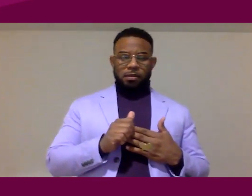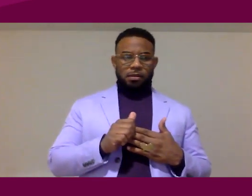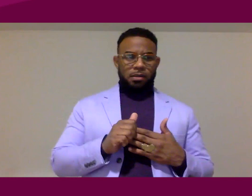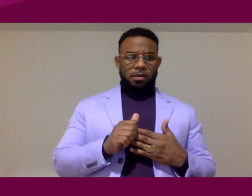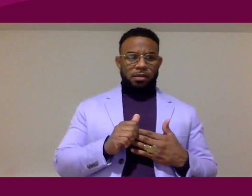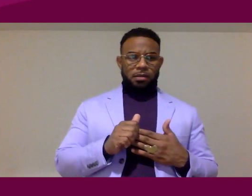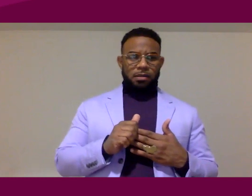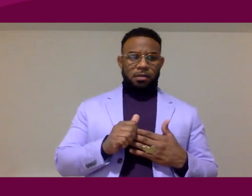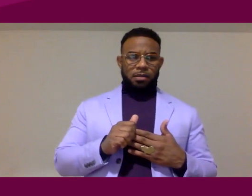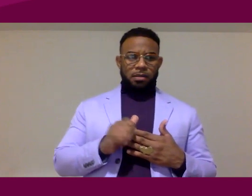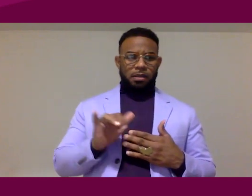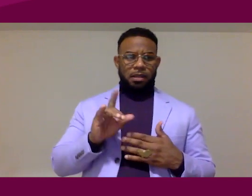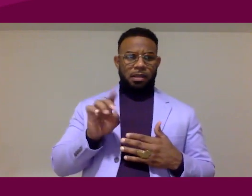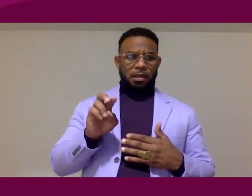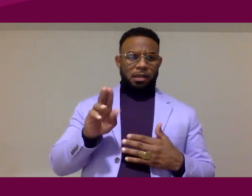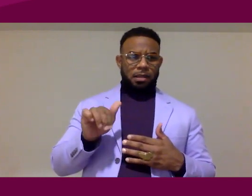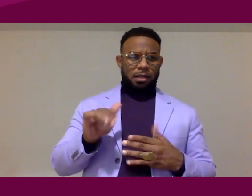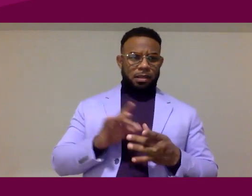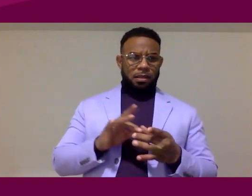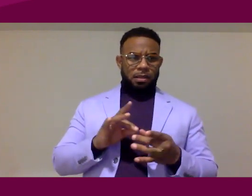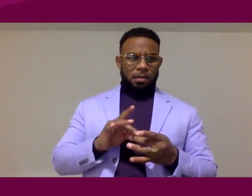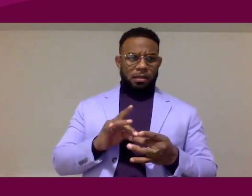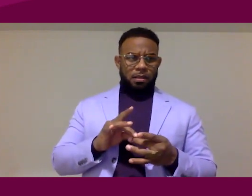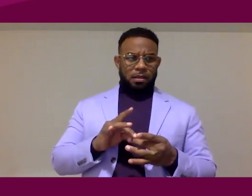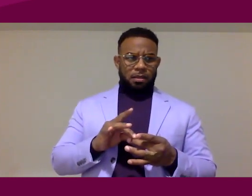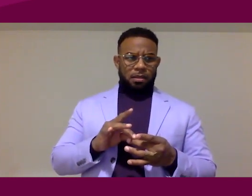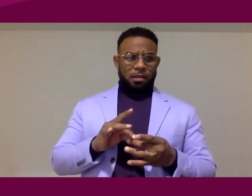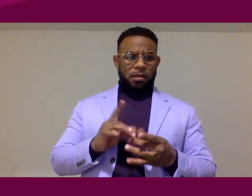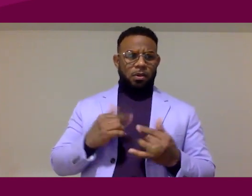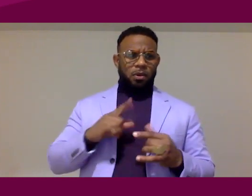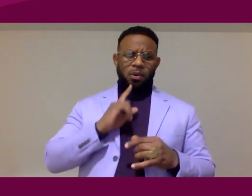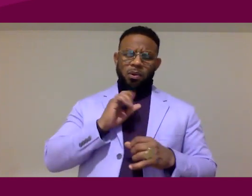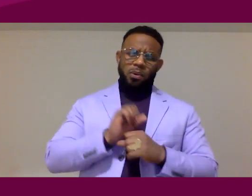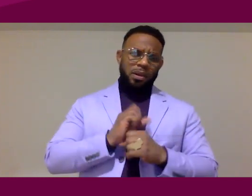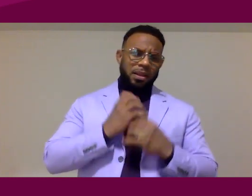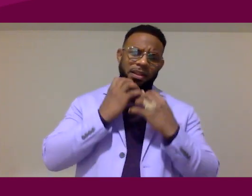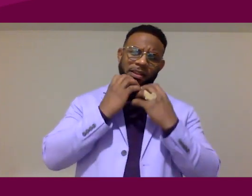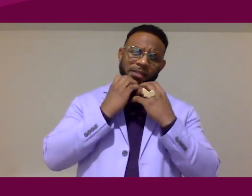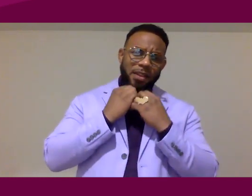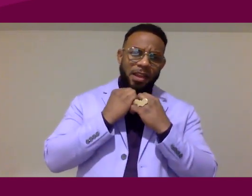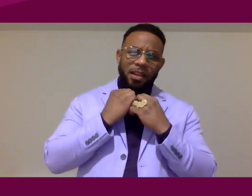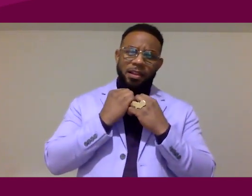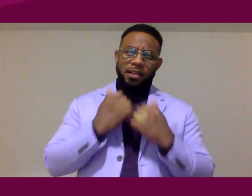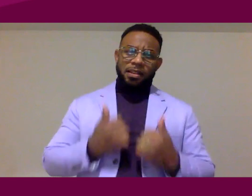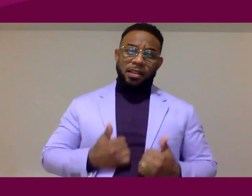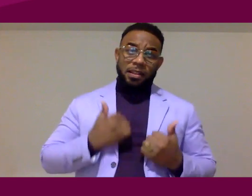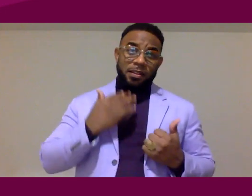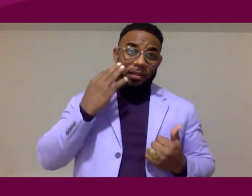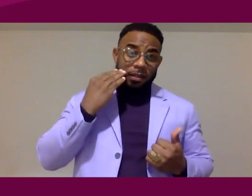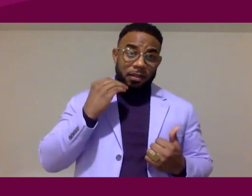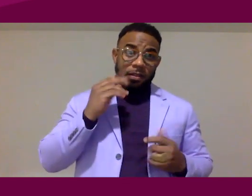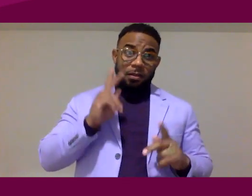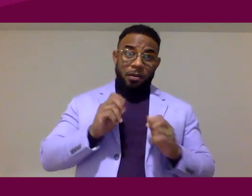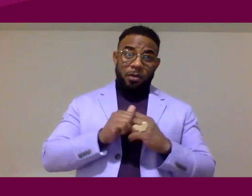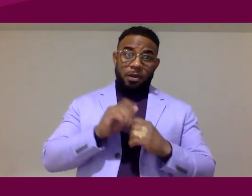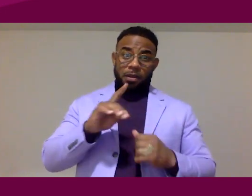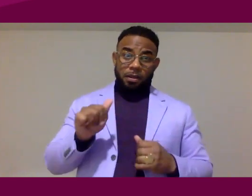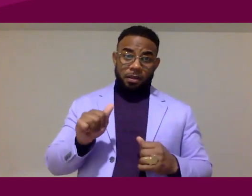And like Deborah said, we really valued the lived experience of people with disabilities.